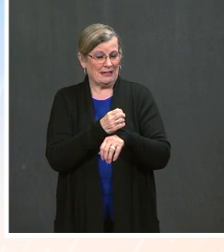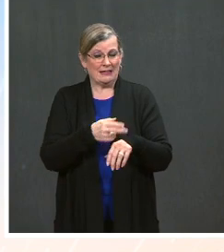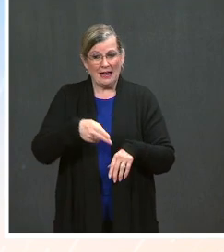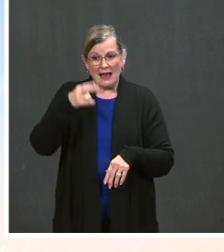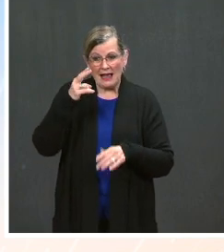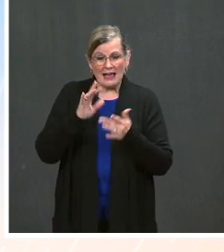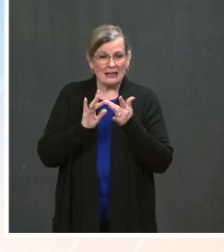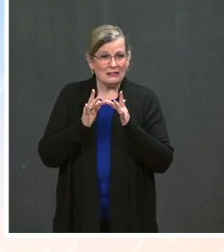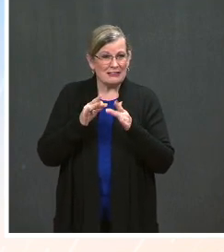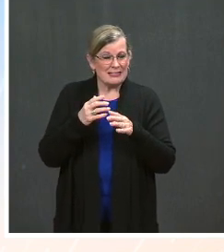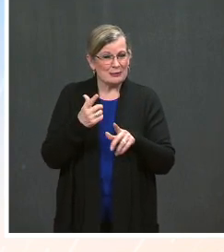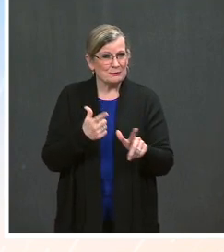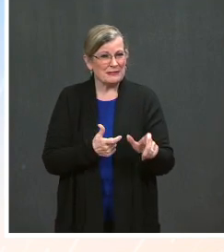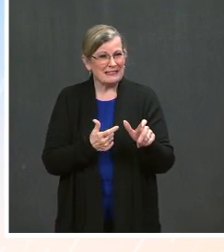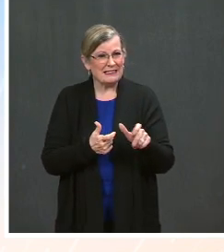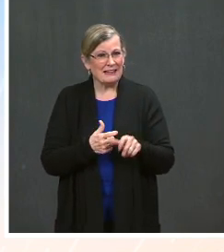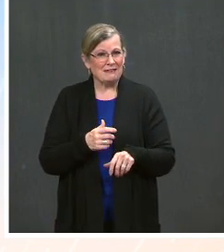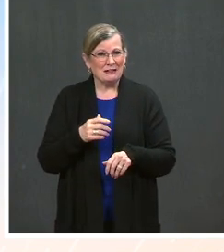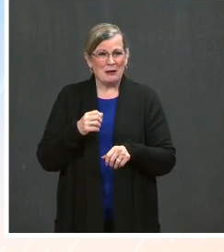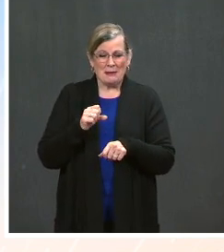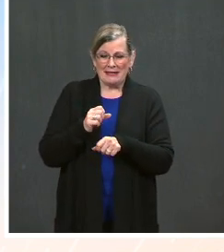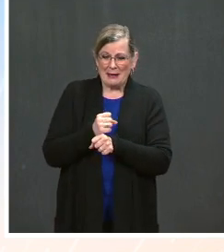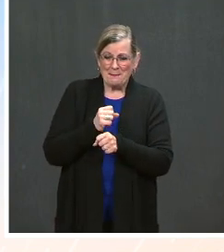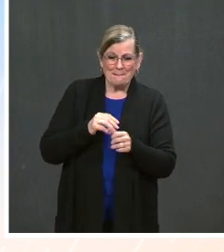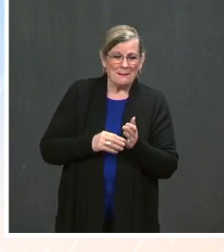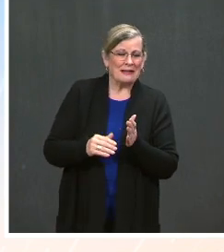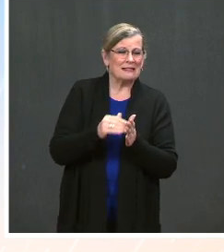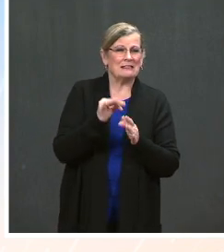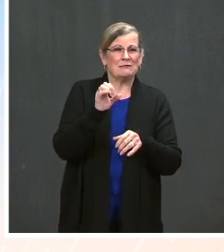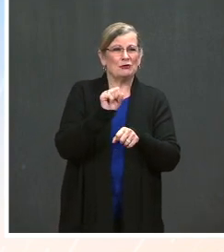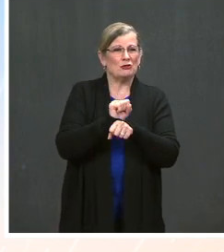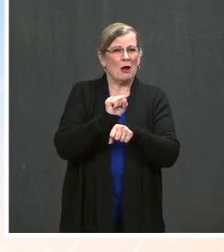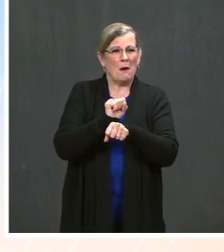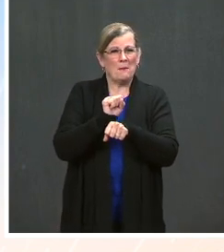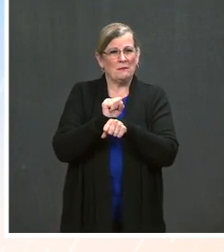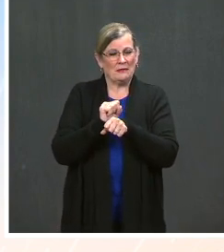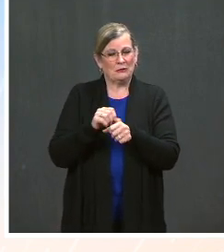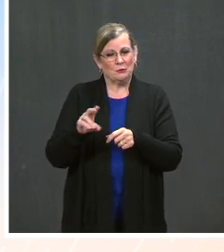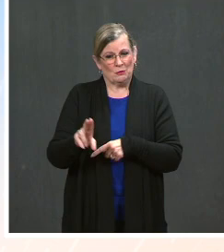all across the United States. A report issued by Georgetown University's Center